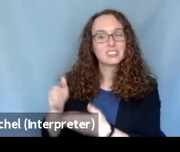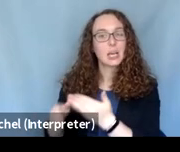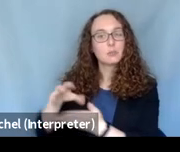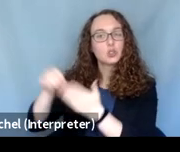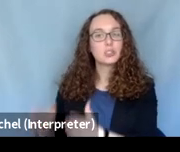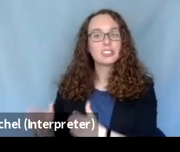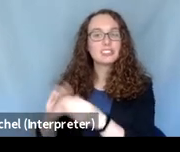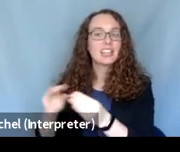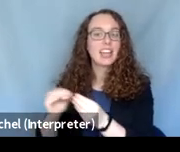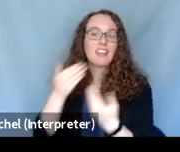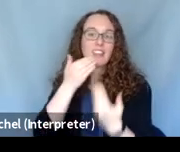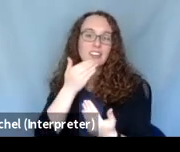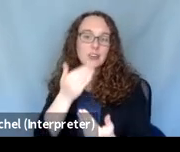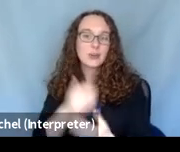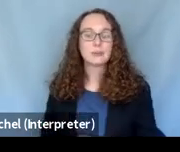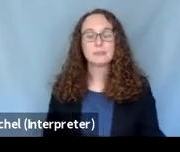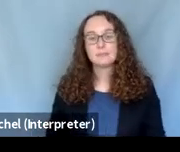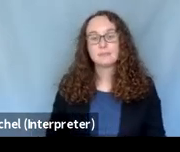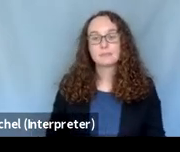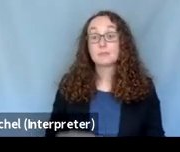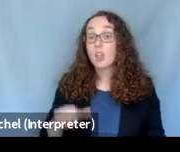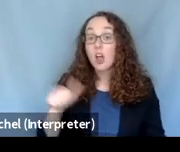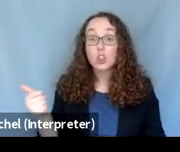Is there any other questions?